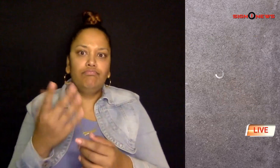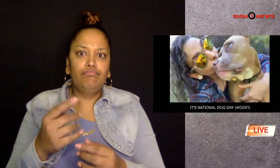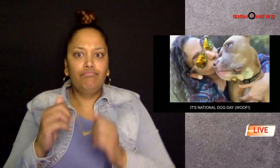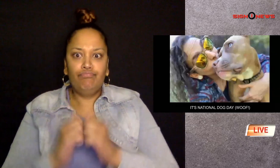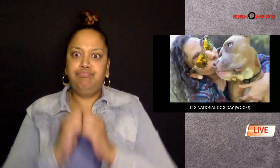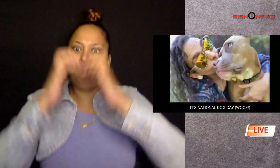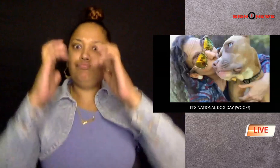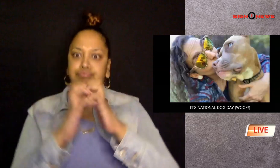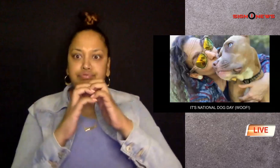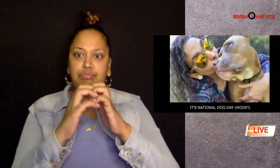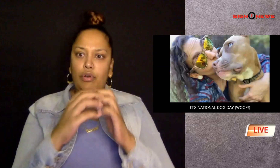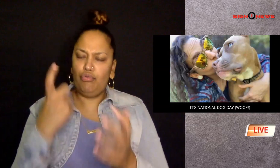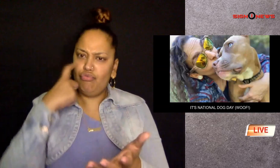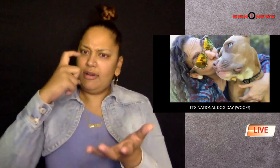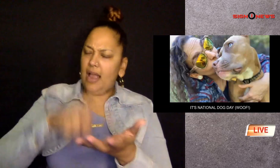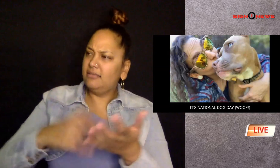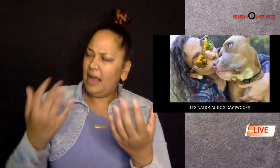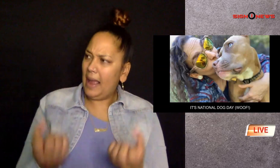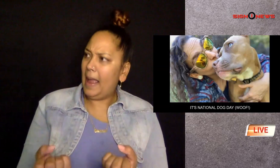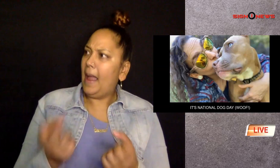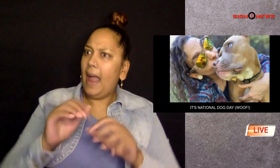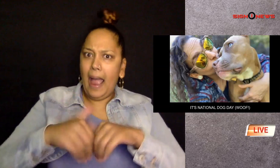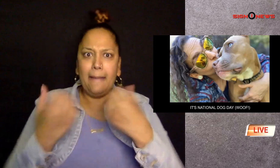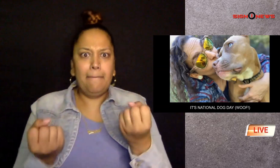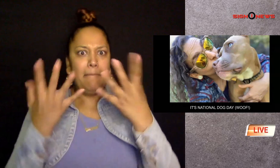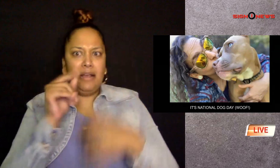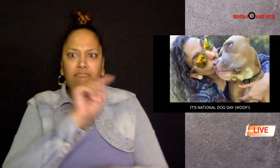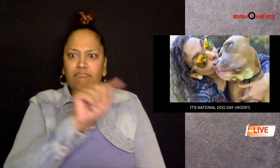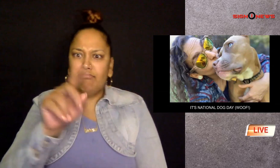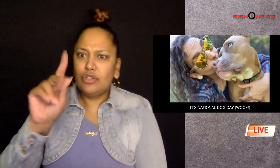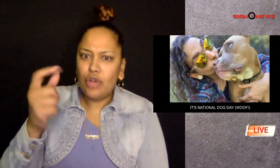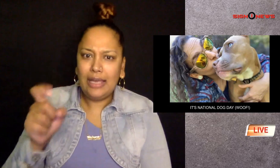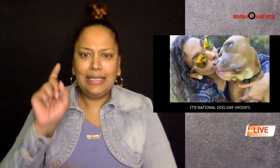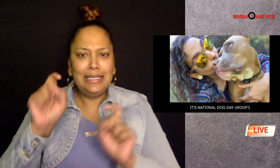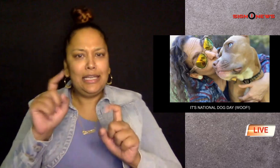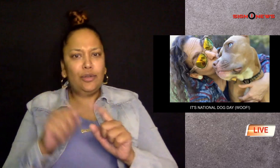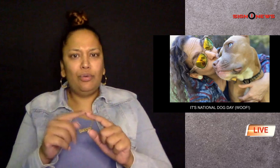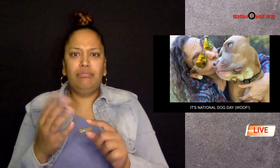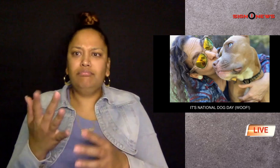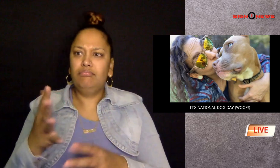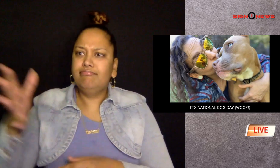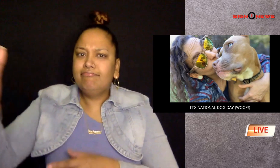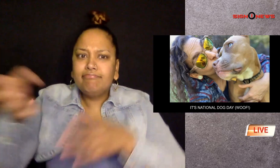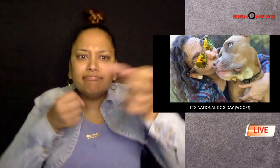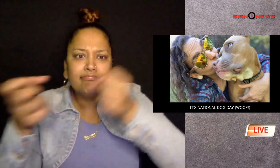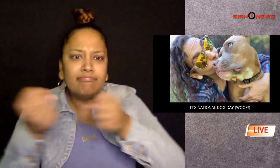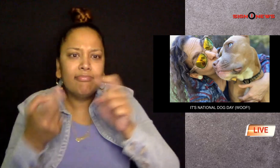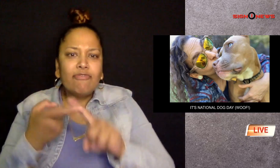national dog day was created to recognize how many dogs need to be rescued each year